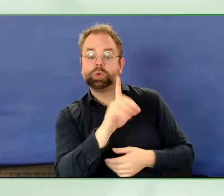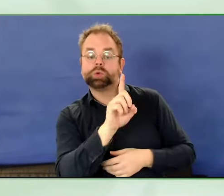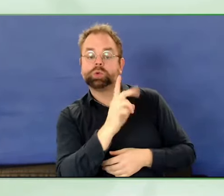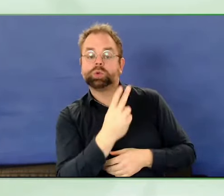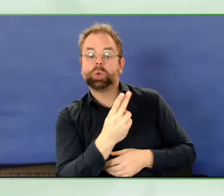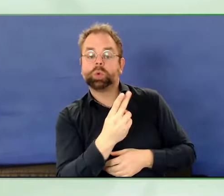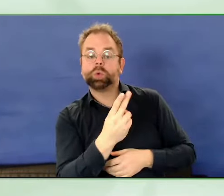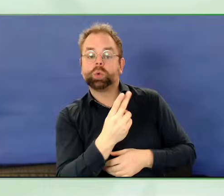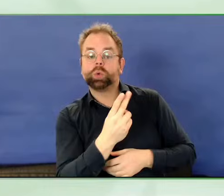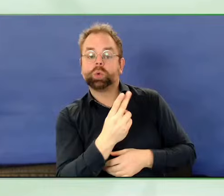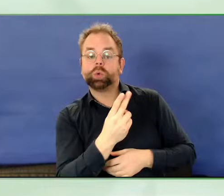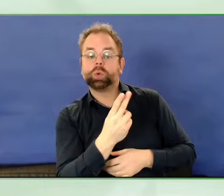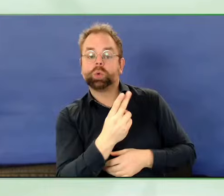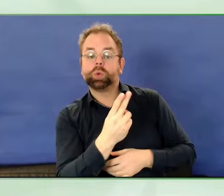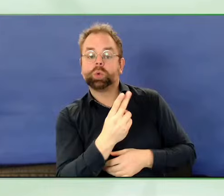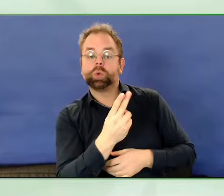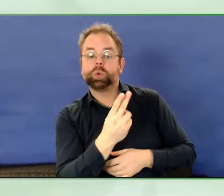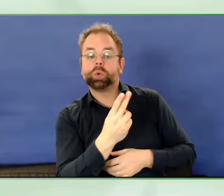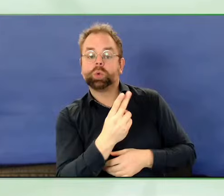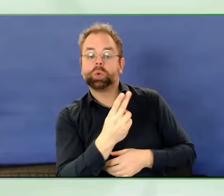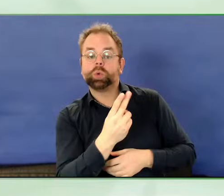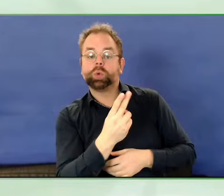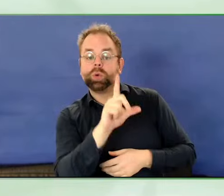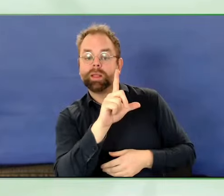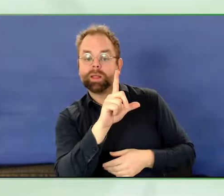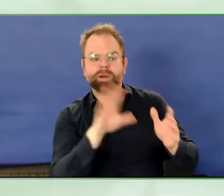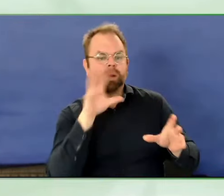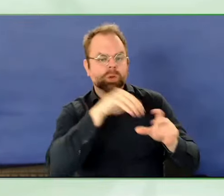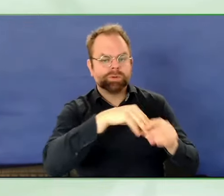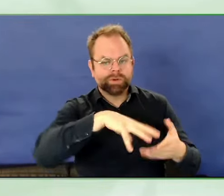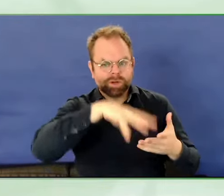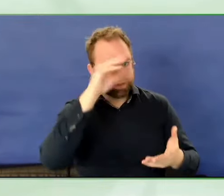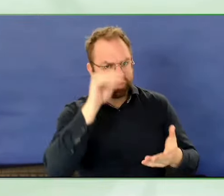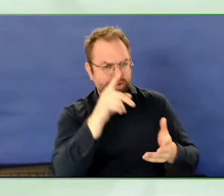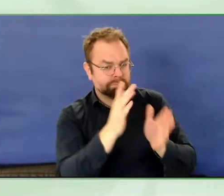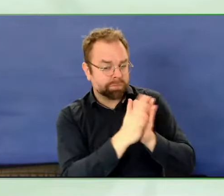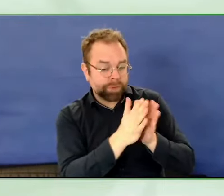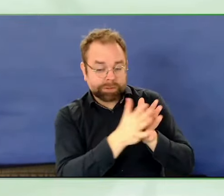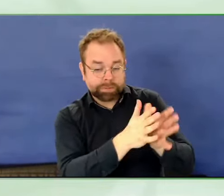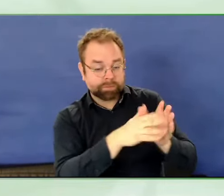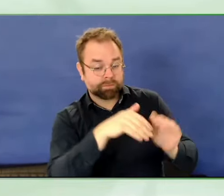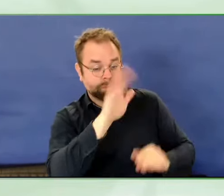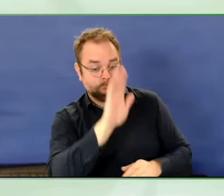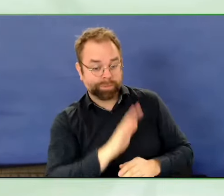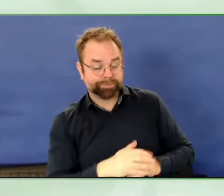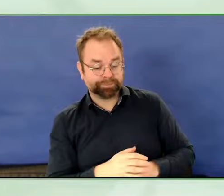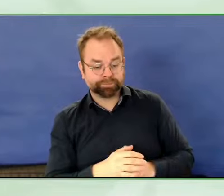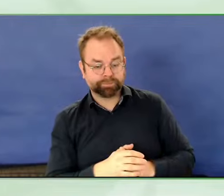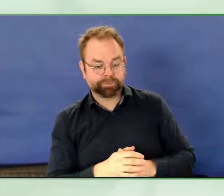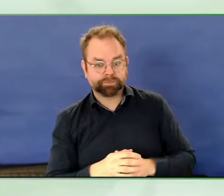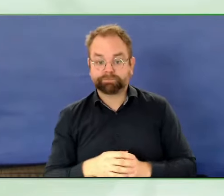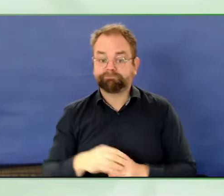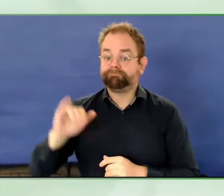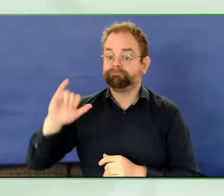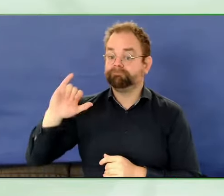making learning systems accessible and completely effective, that would be holistic accessibility